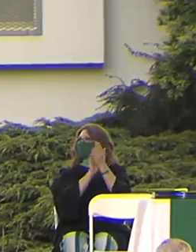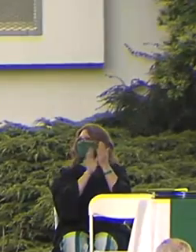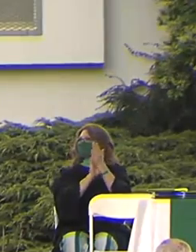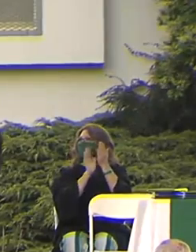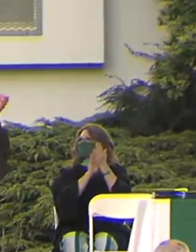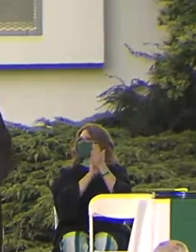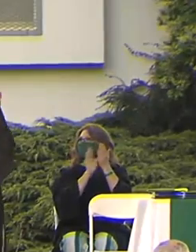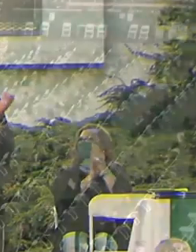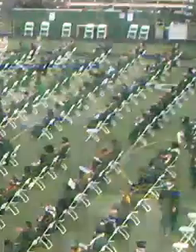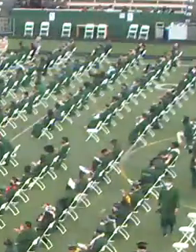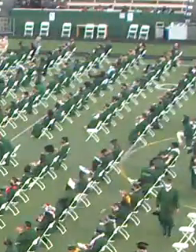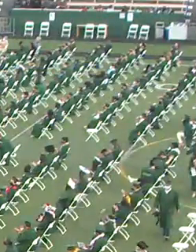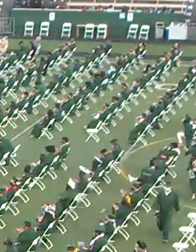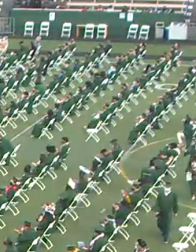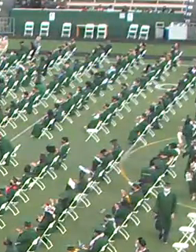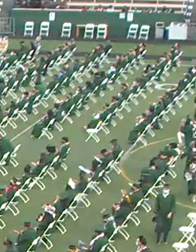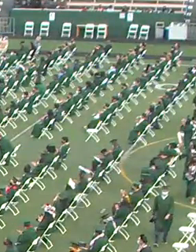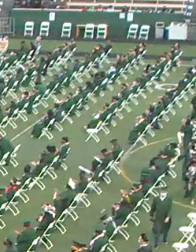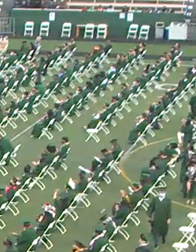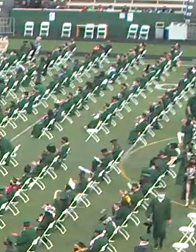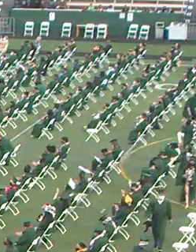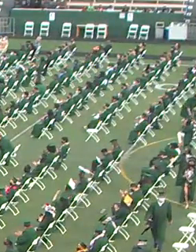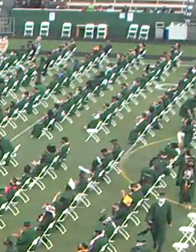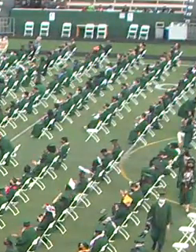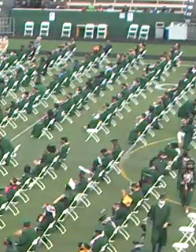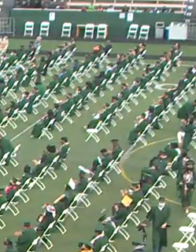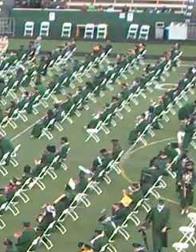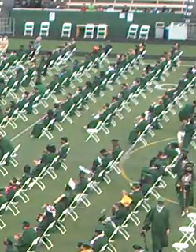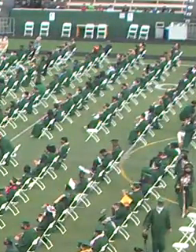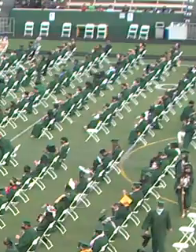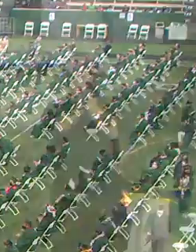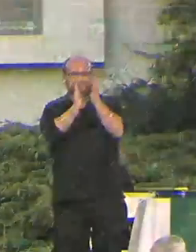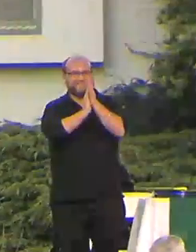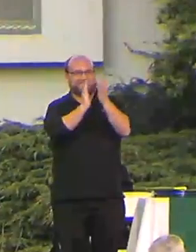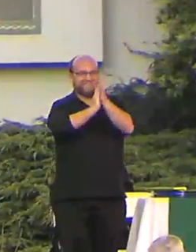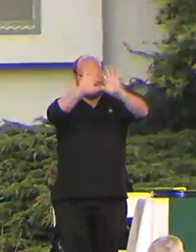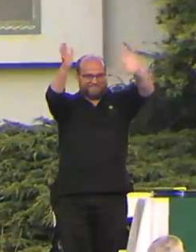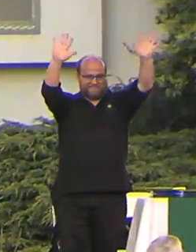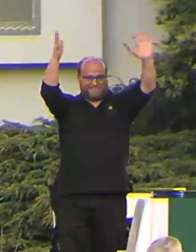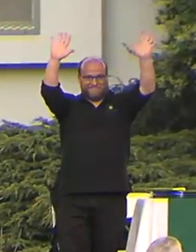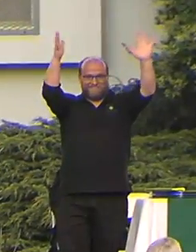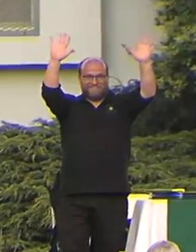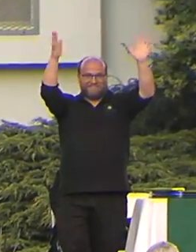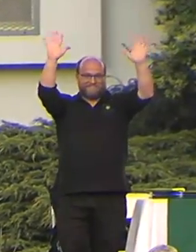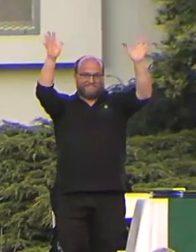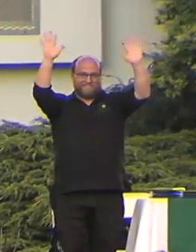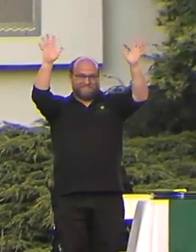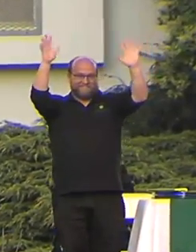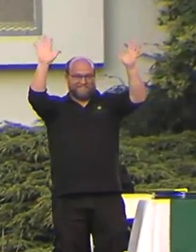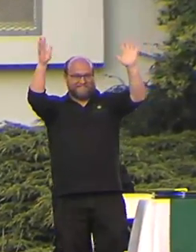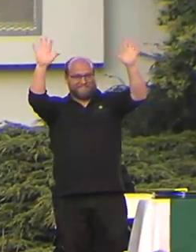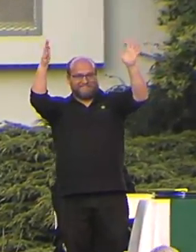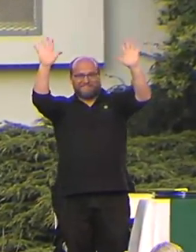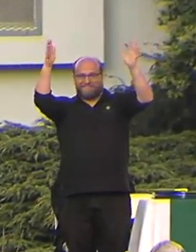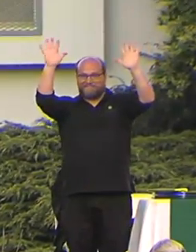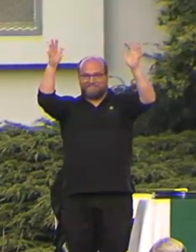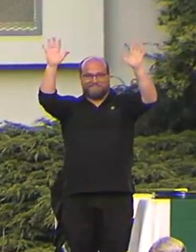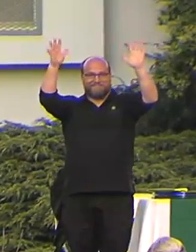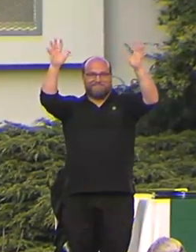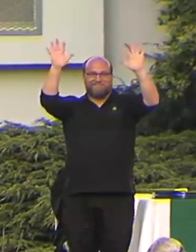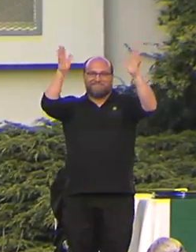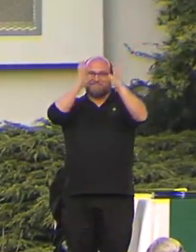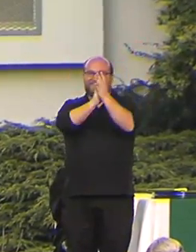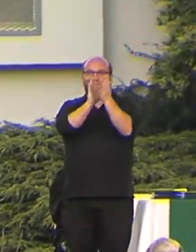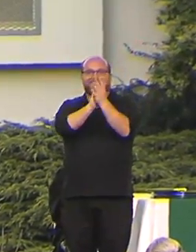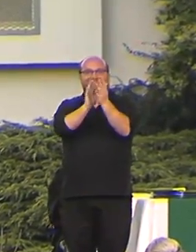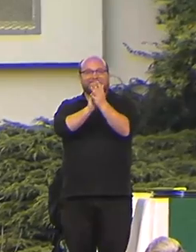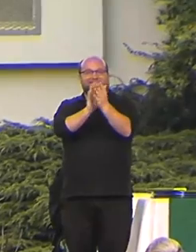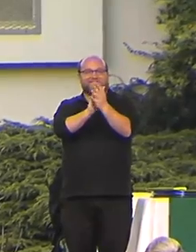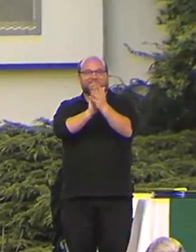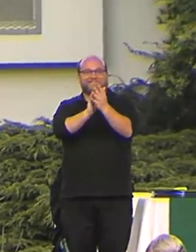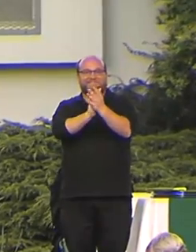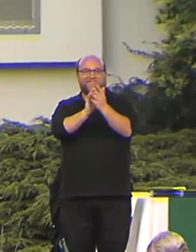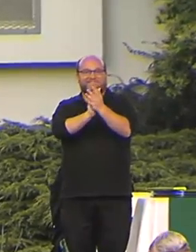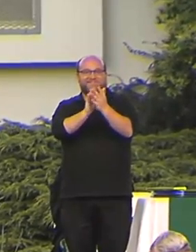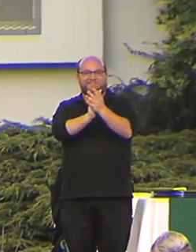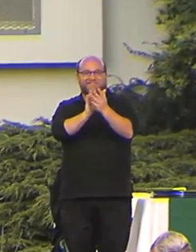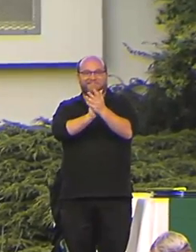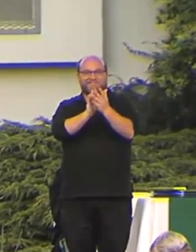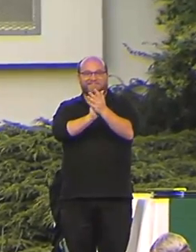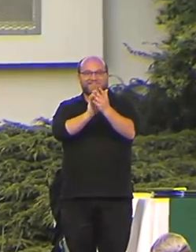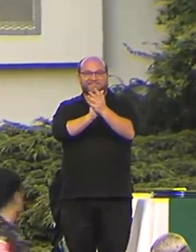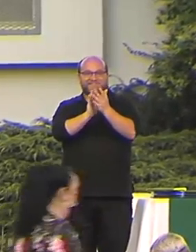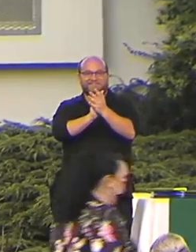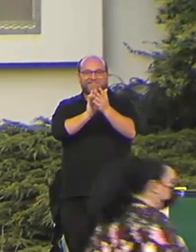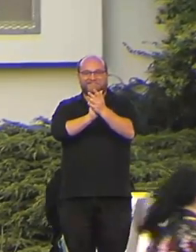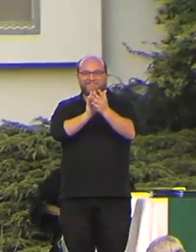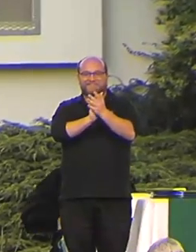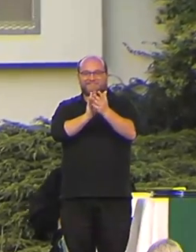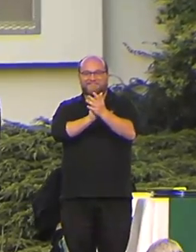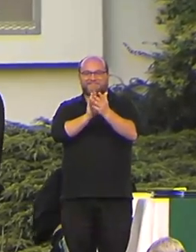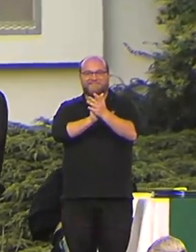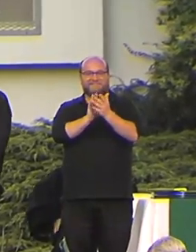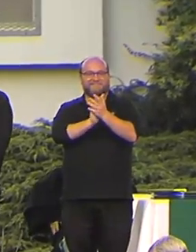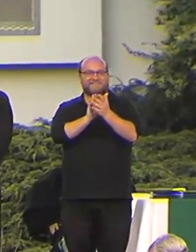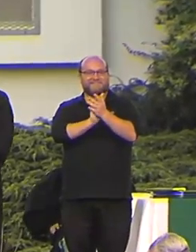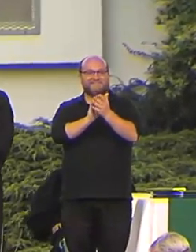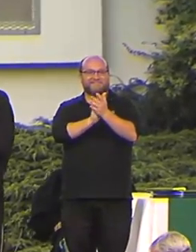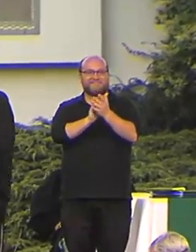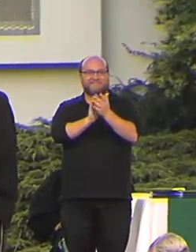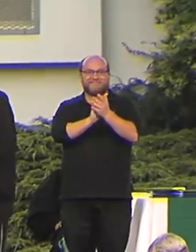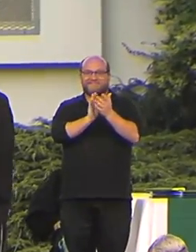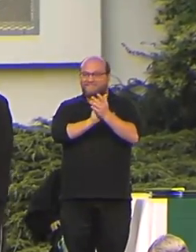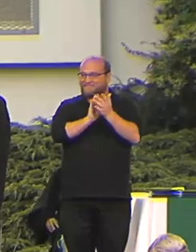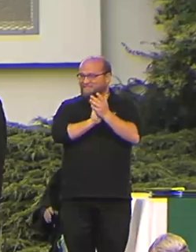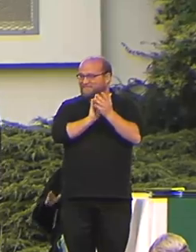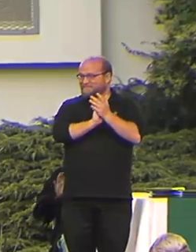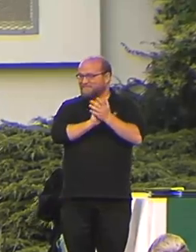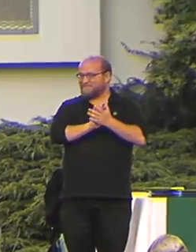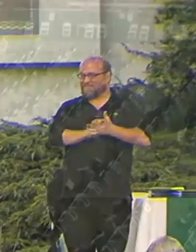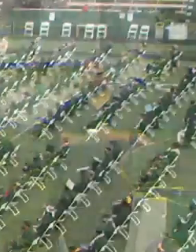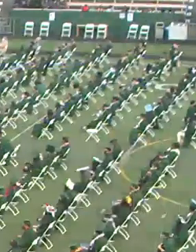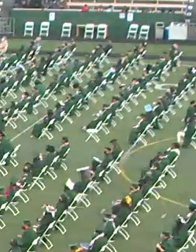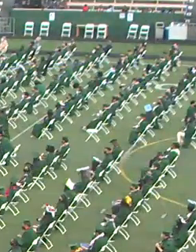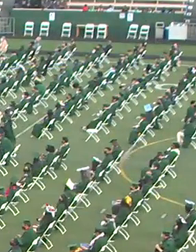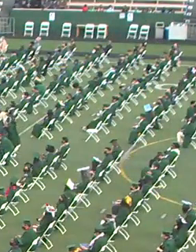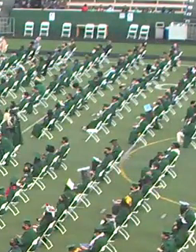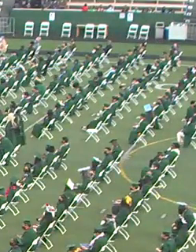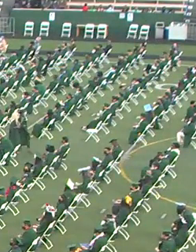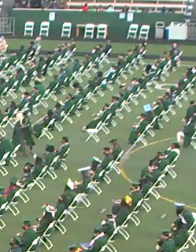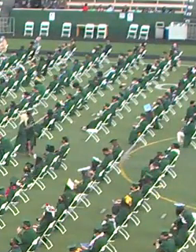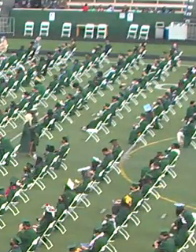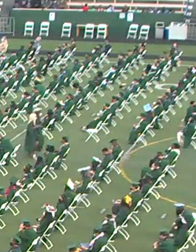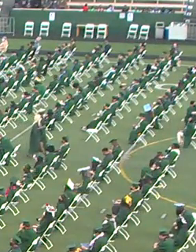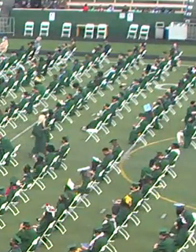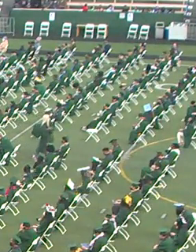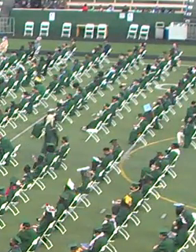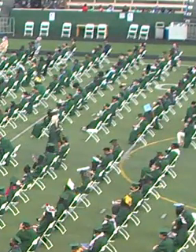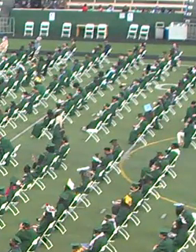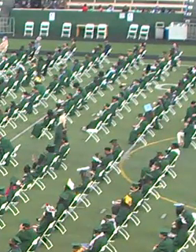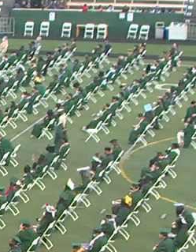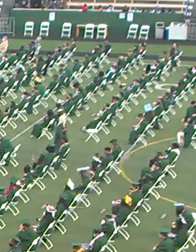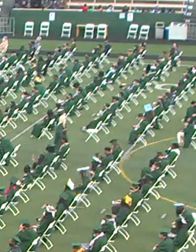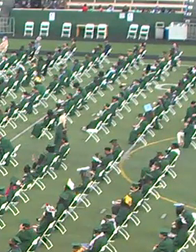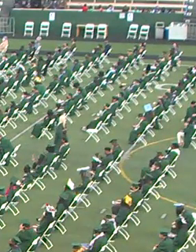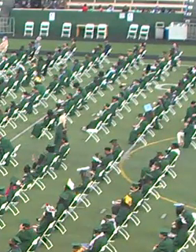Congratulations once